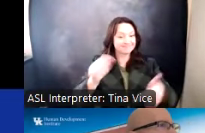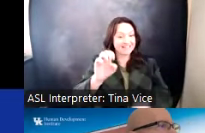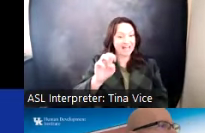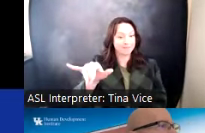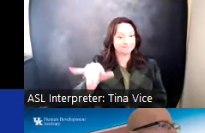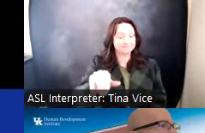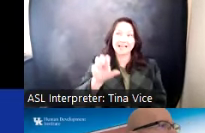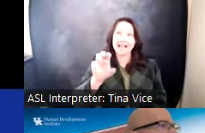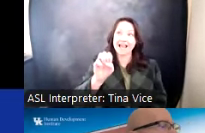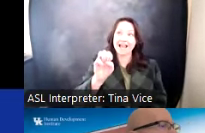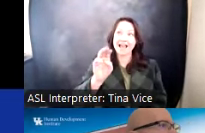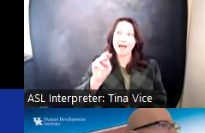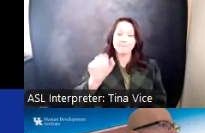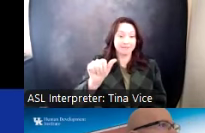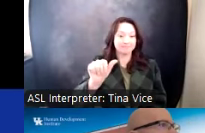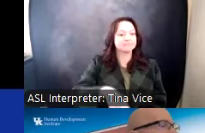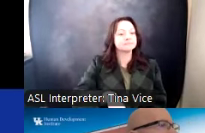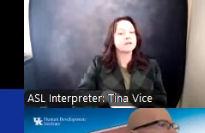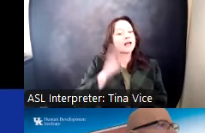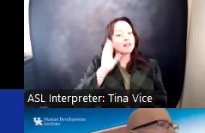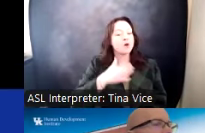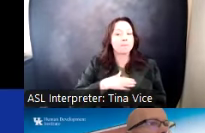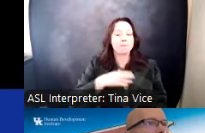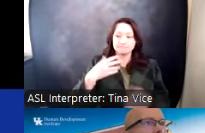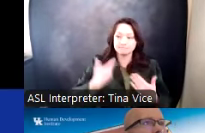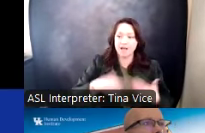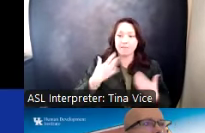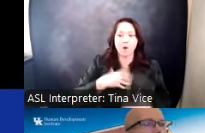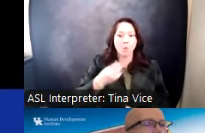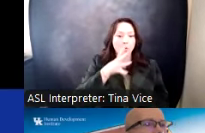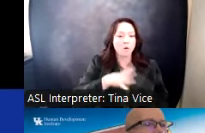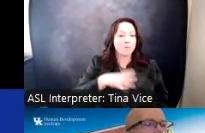Thanks. Um I am a white woman with brown hair and brown eyes. Um and I'm wearing